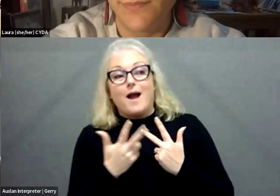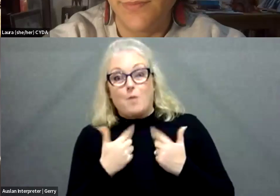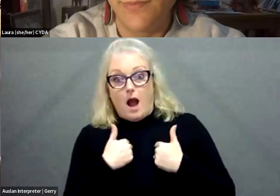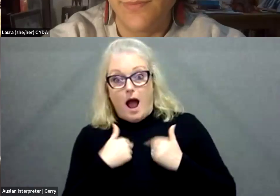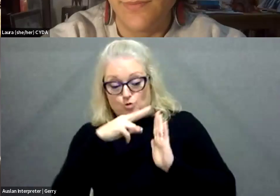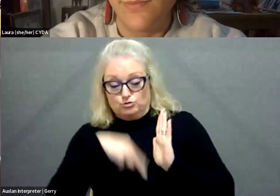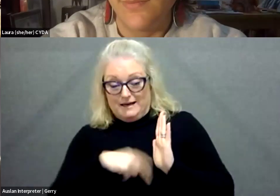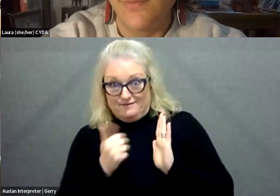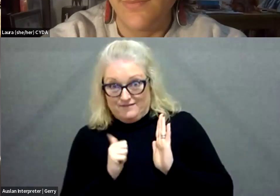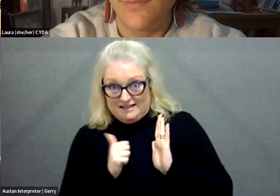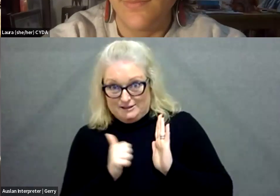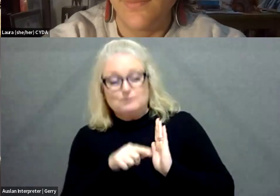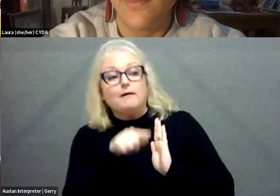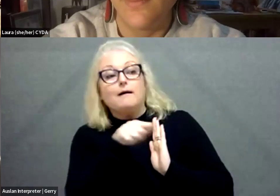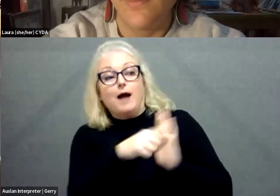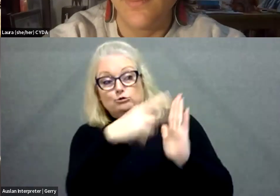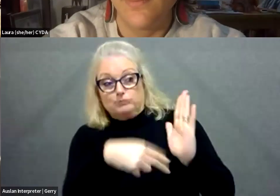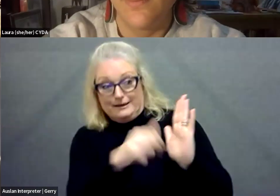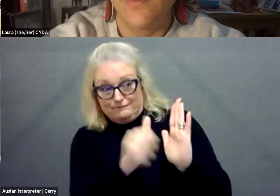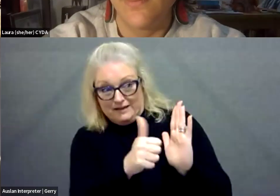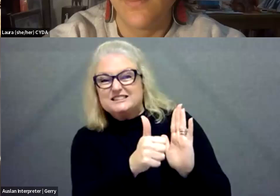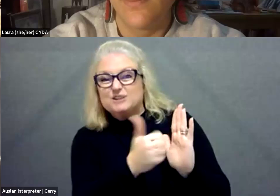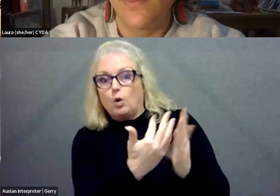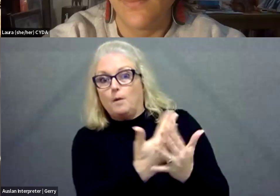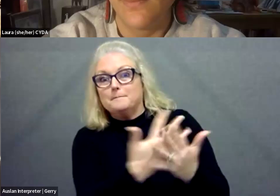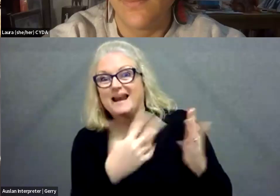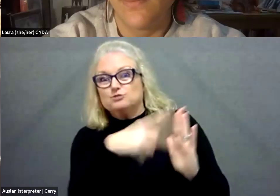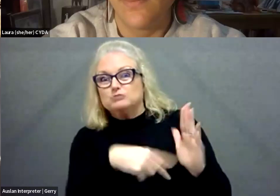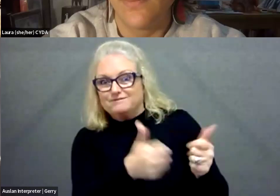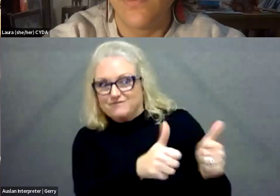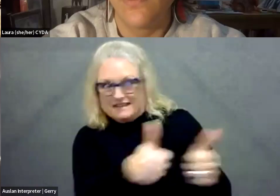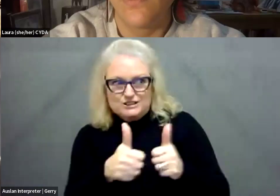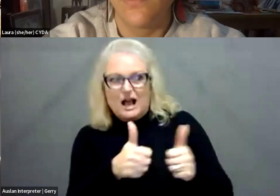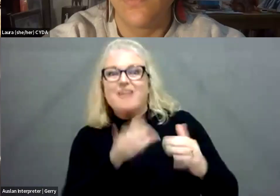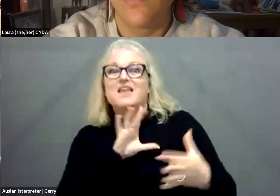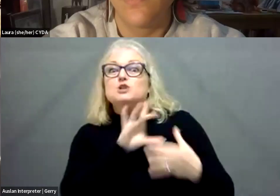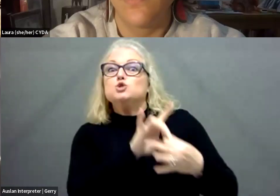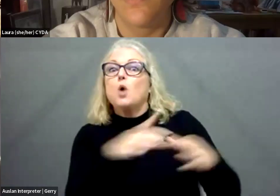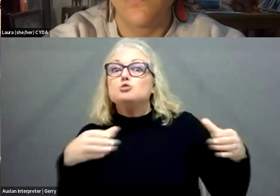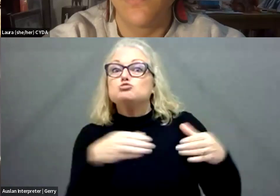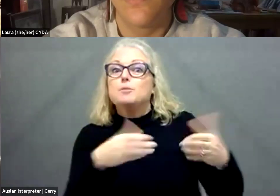think that's a really good opportunity to kind of open up those discussions about disability